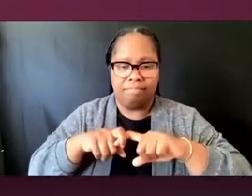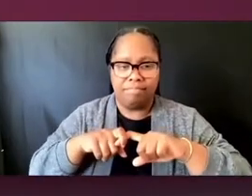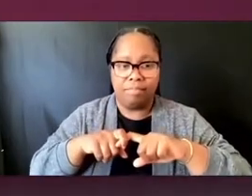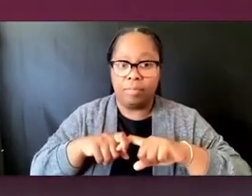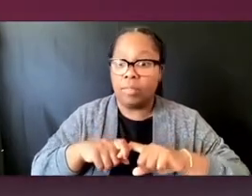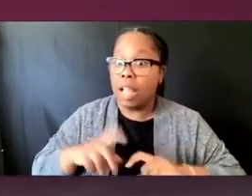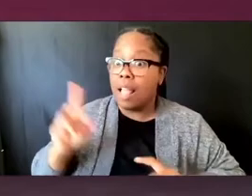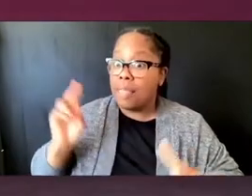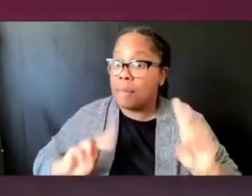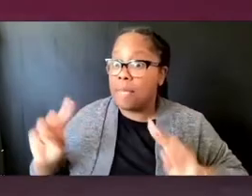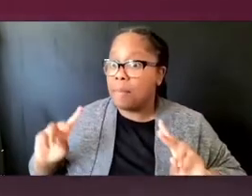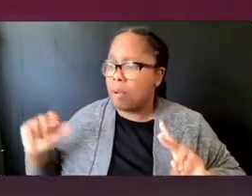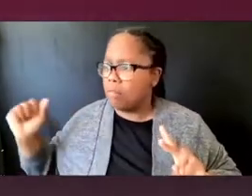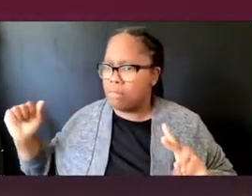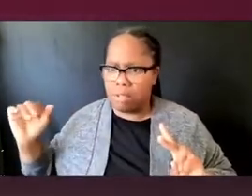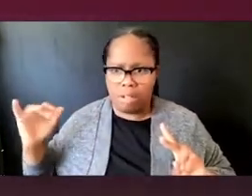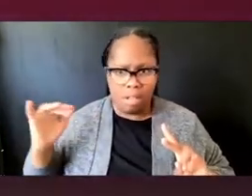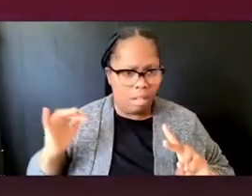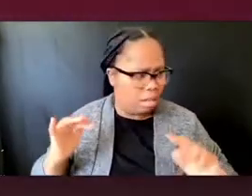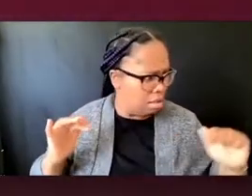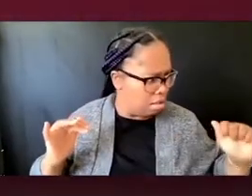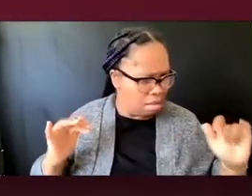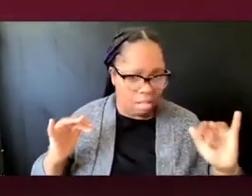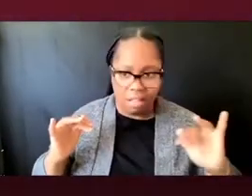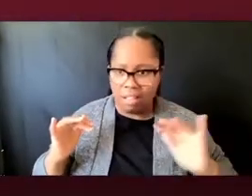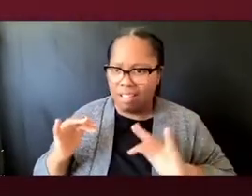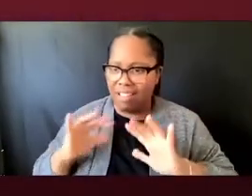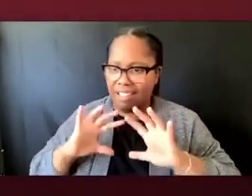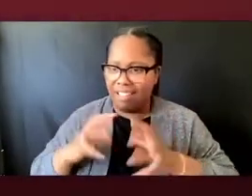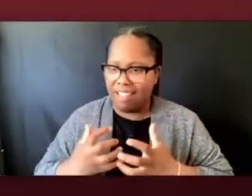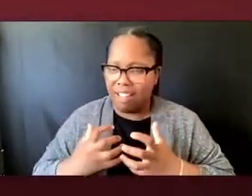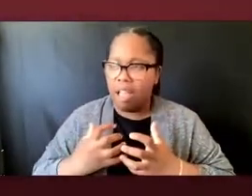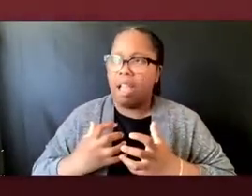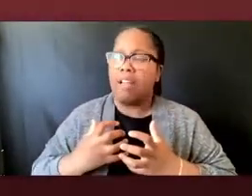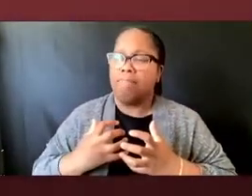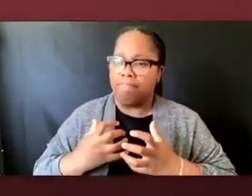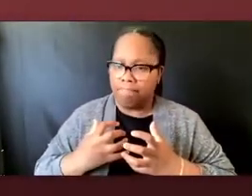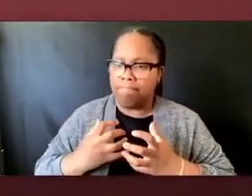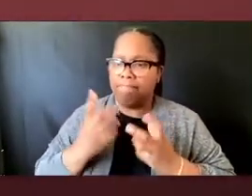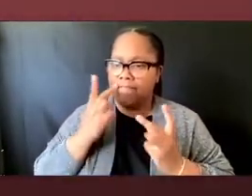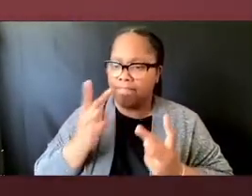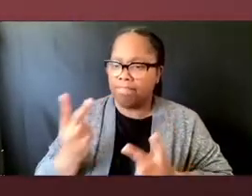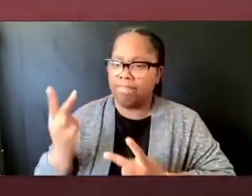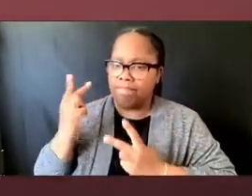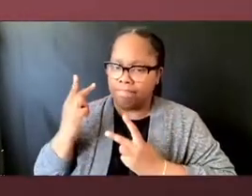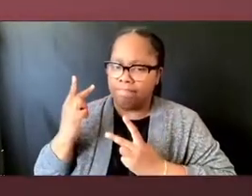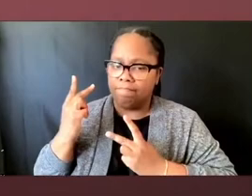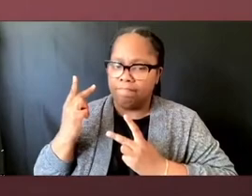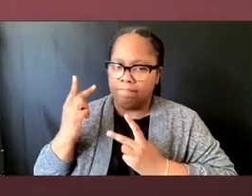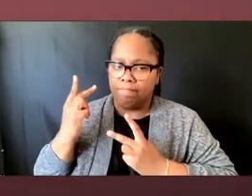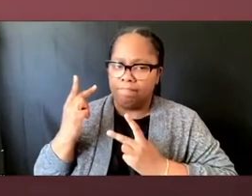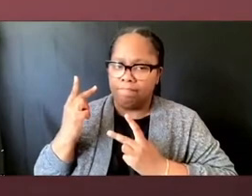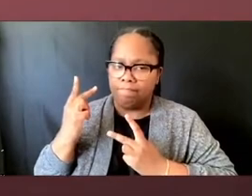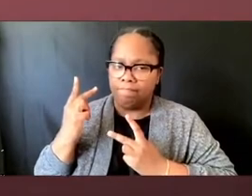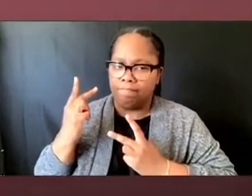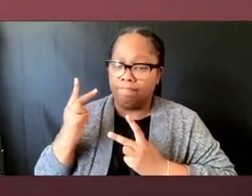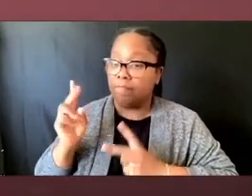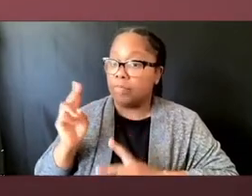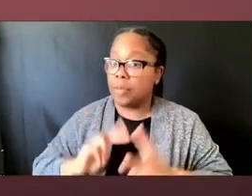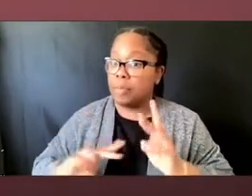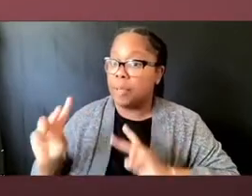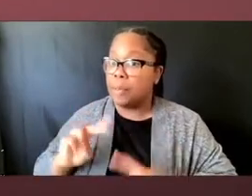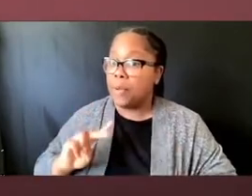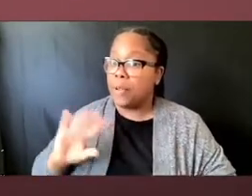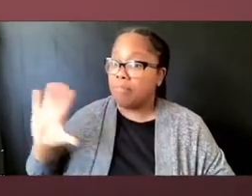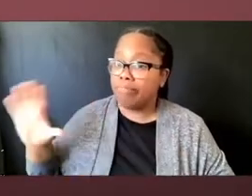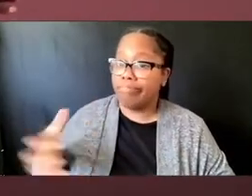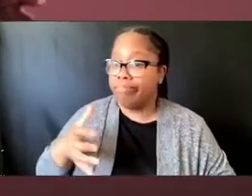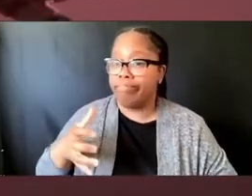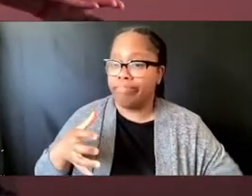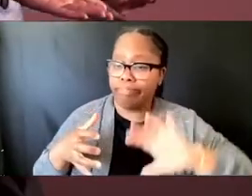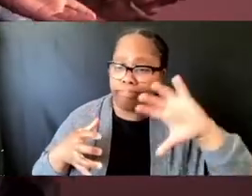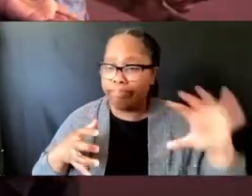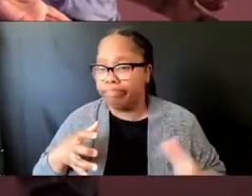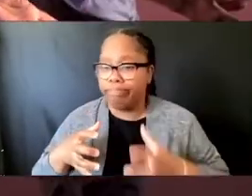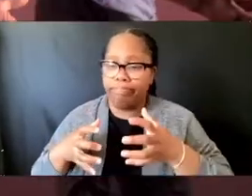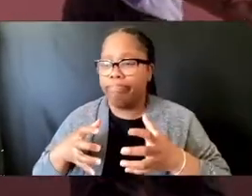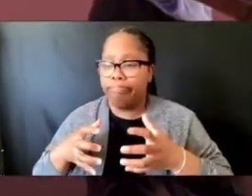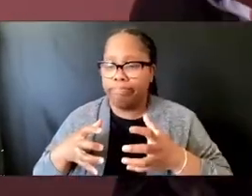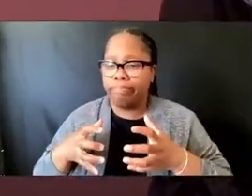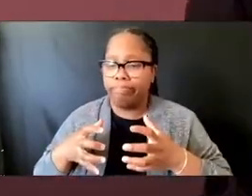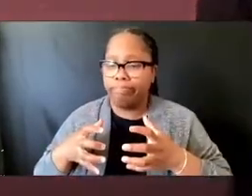And the people came together and remembered.